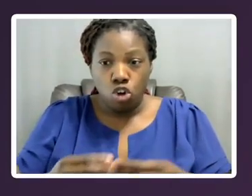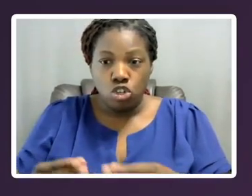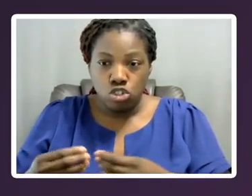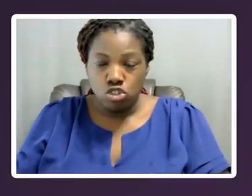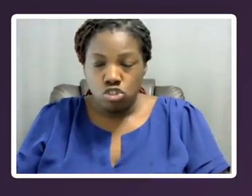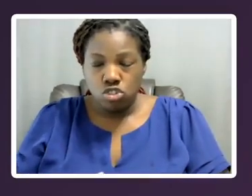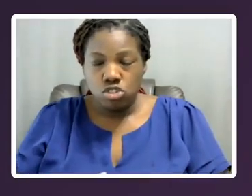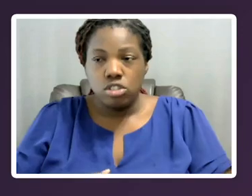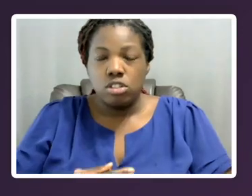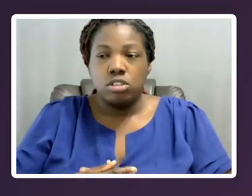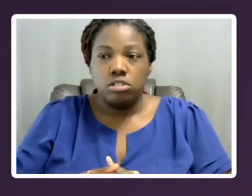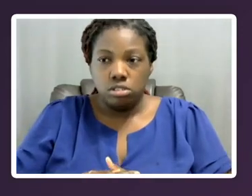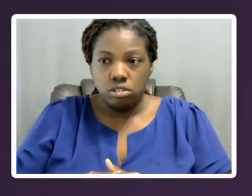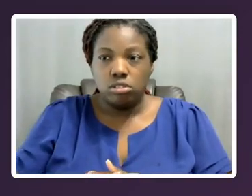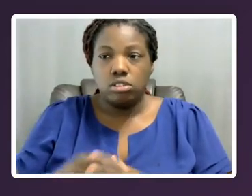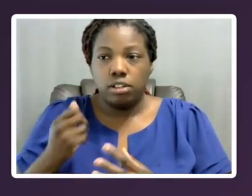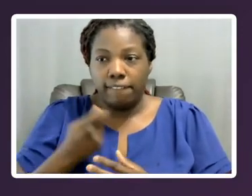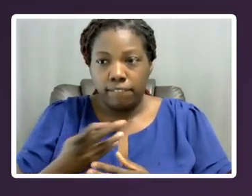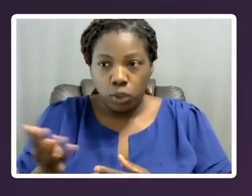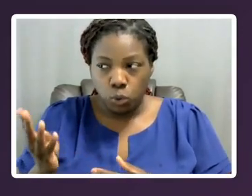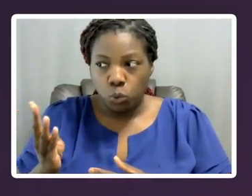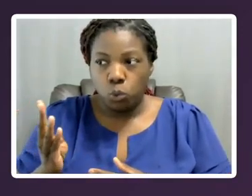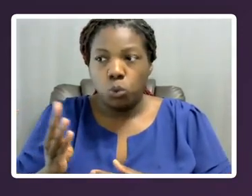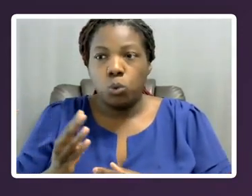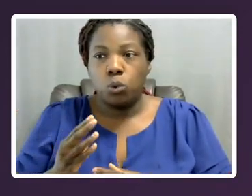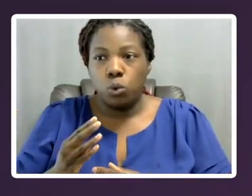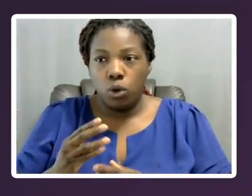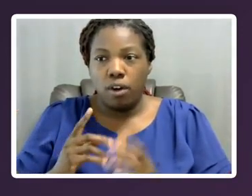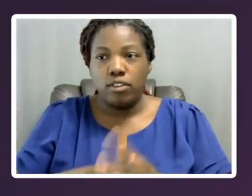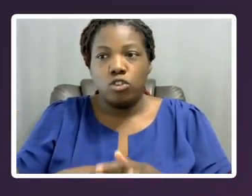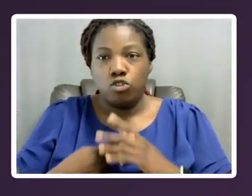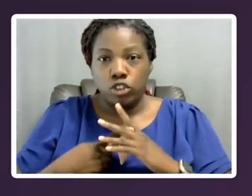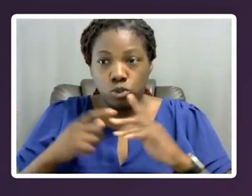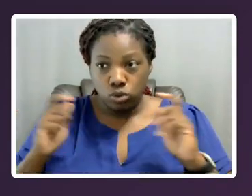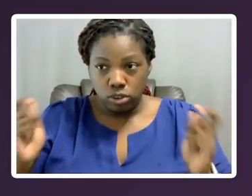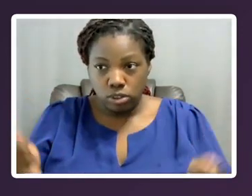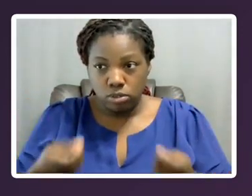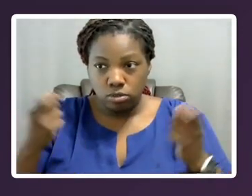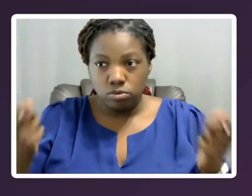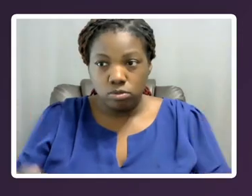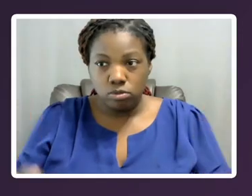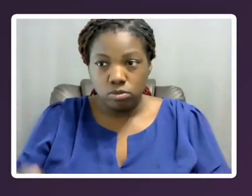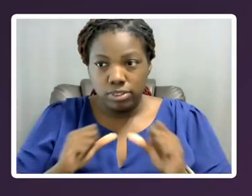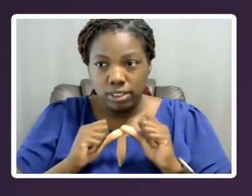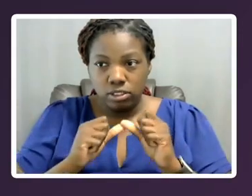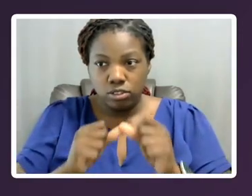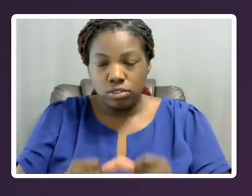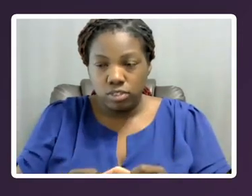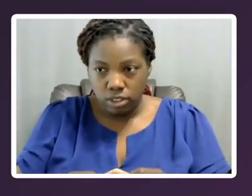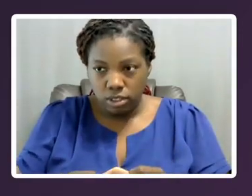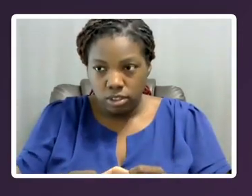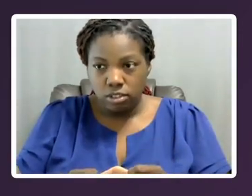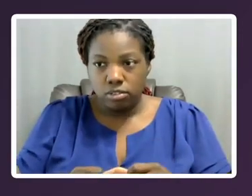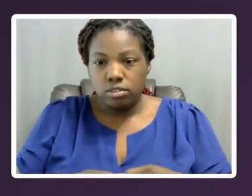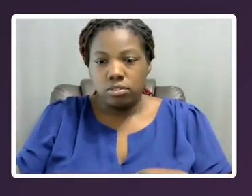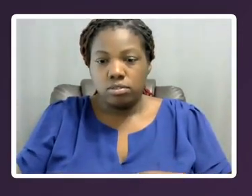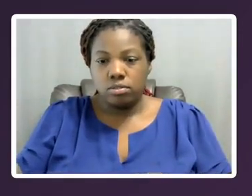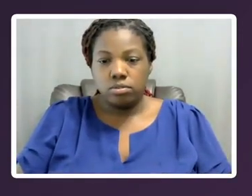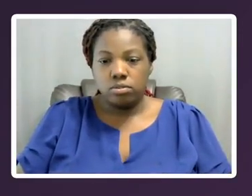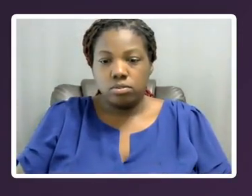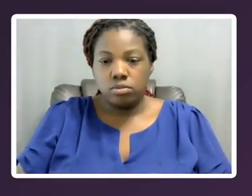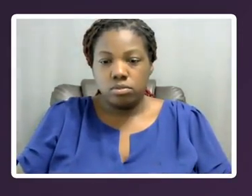very few of our original celebrations have survived, uninterrupted, to today.